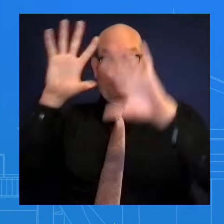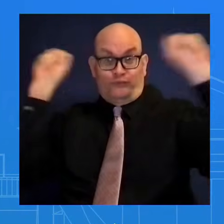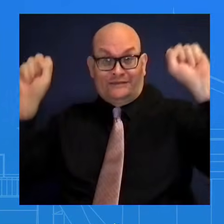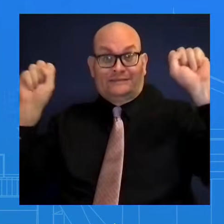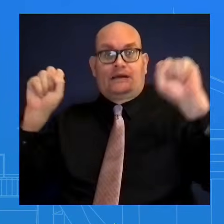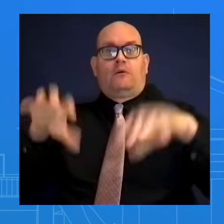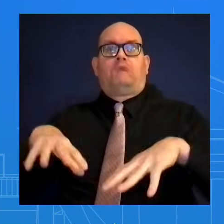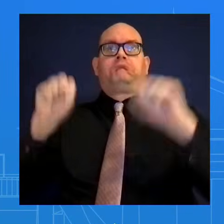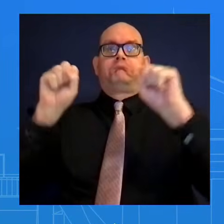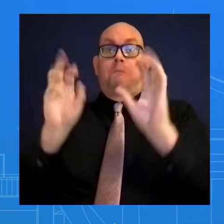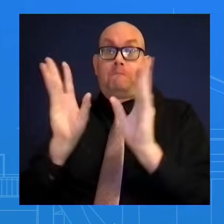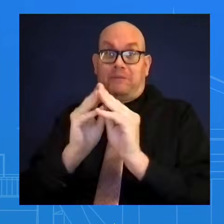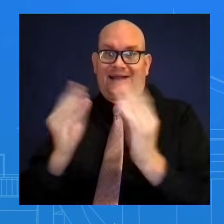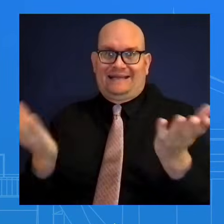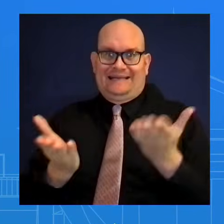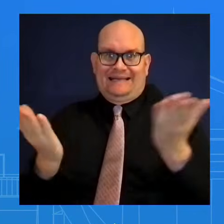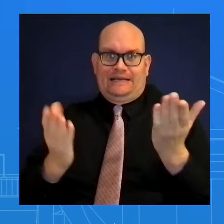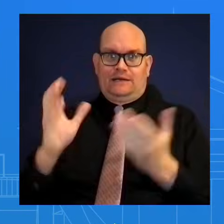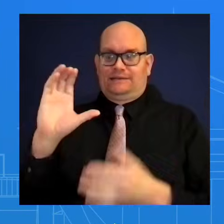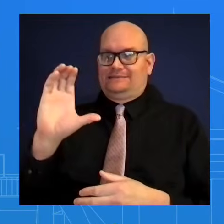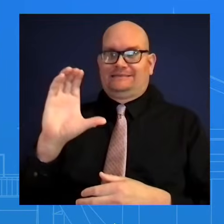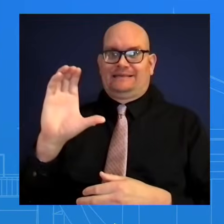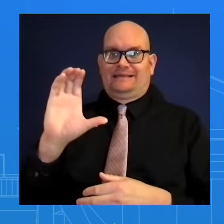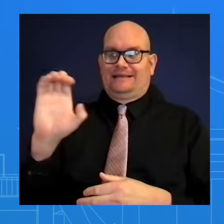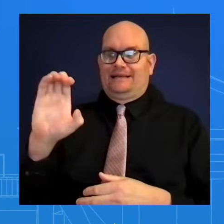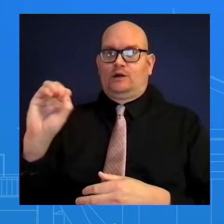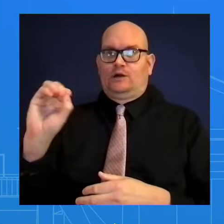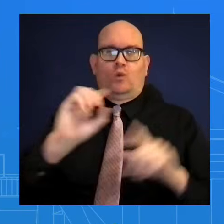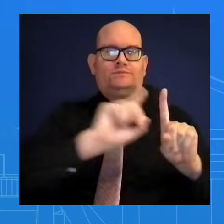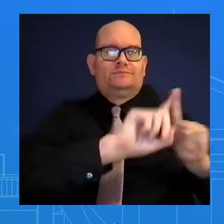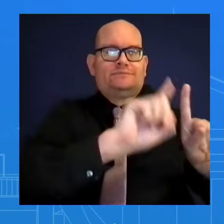from various tech companies that are involved in either AI research